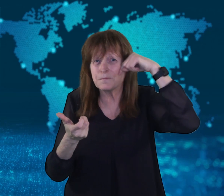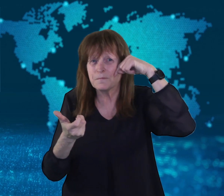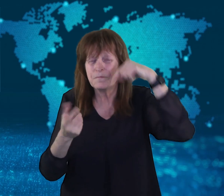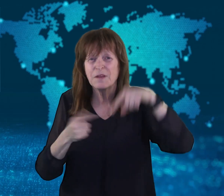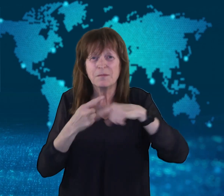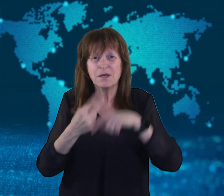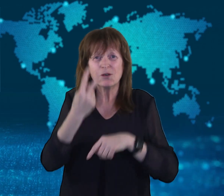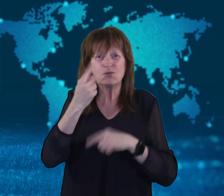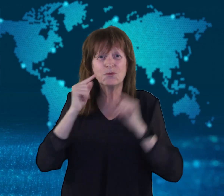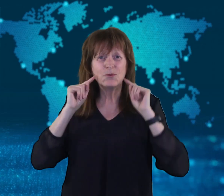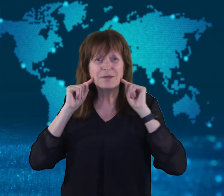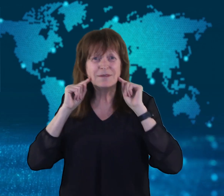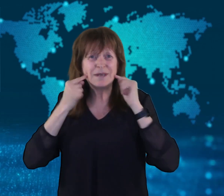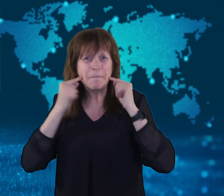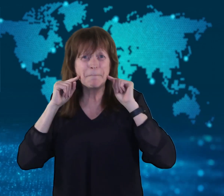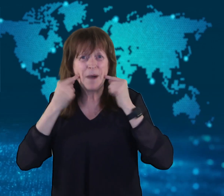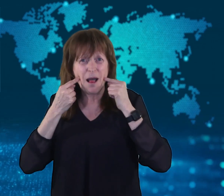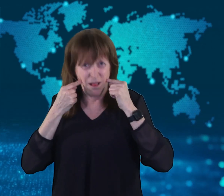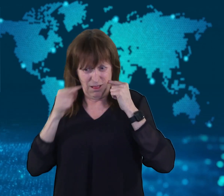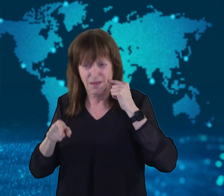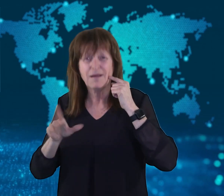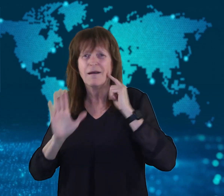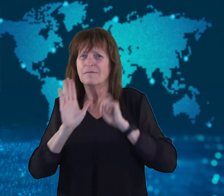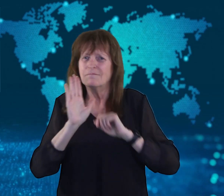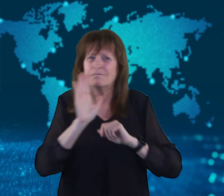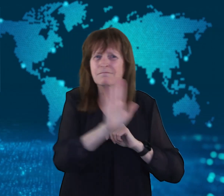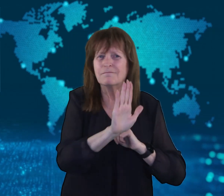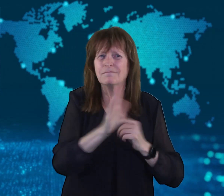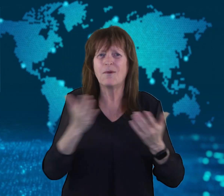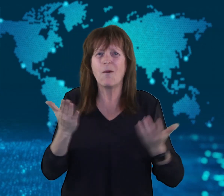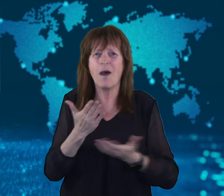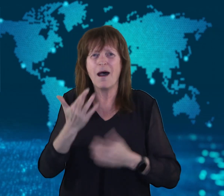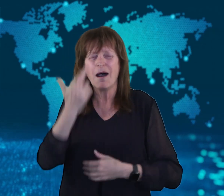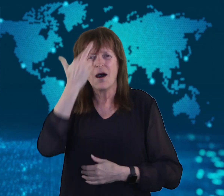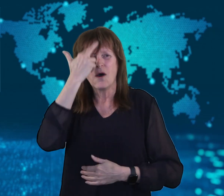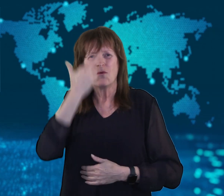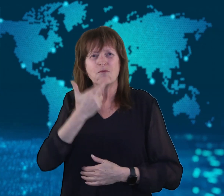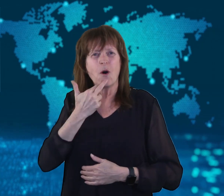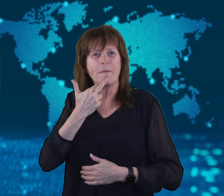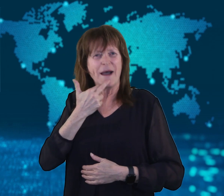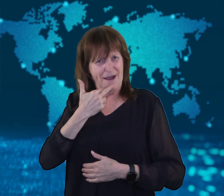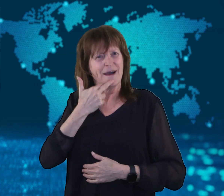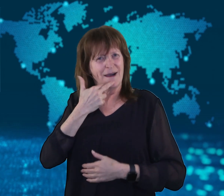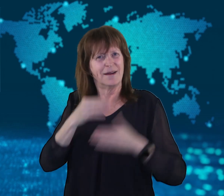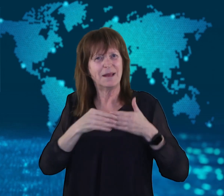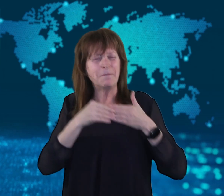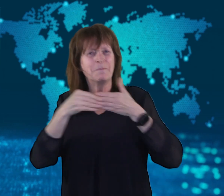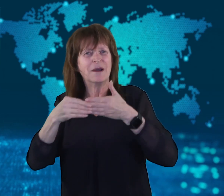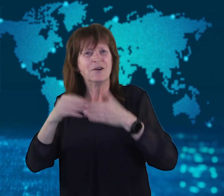It has a smiling face and two dimples that may be characteristics of